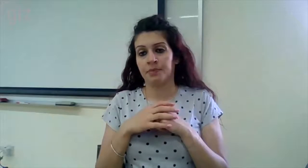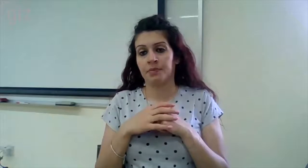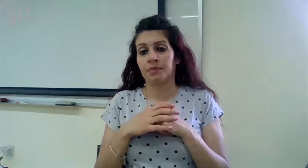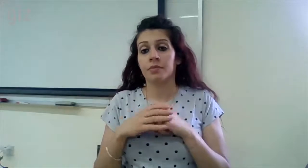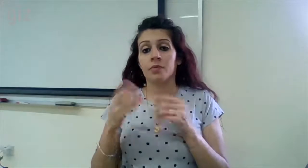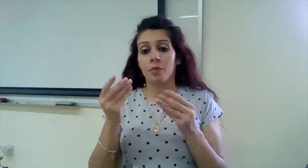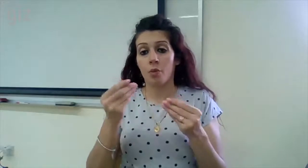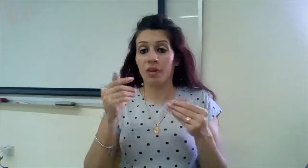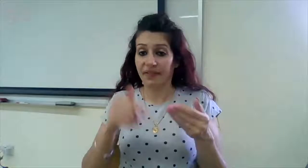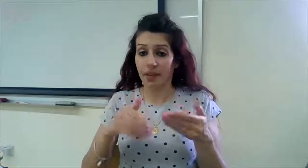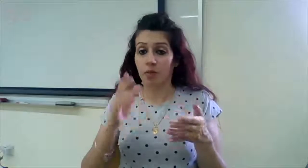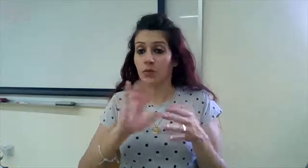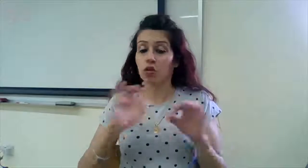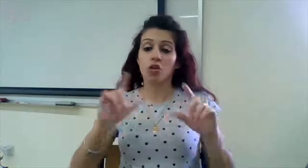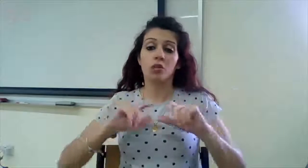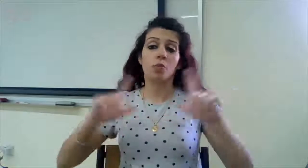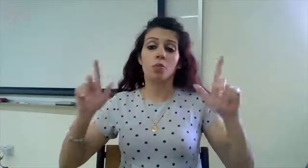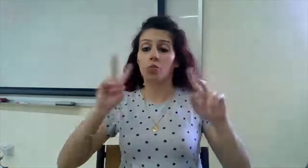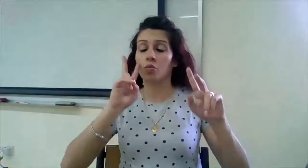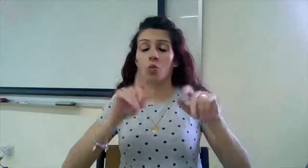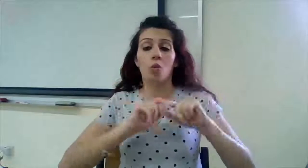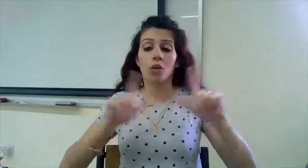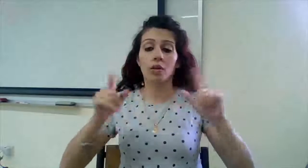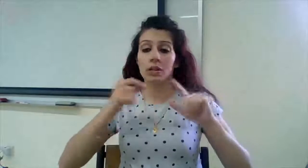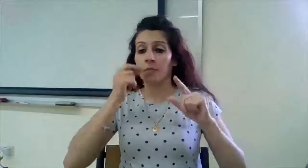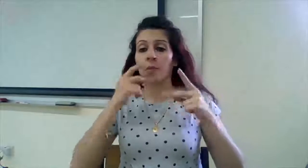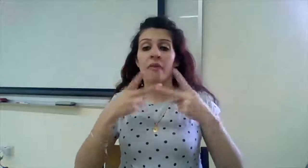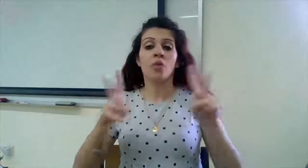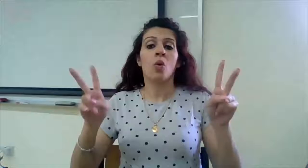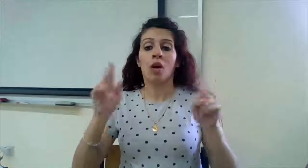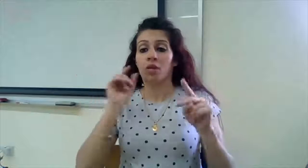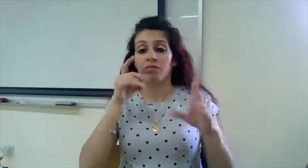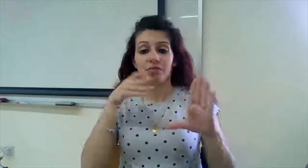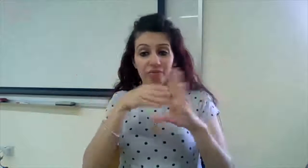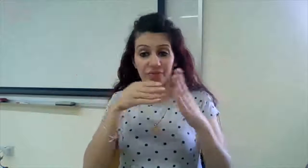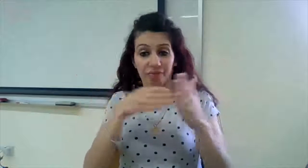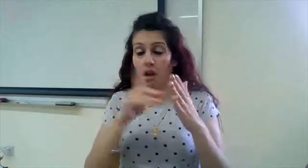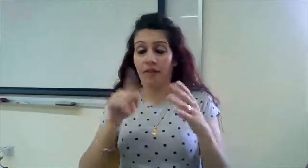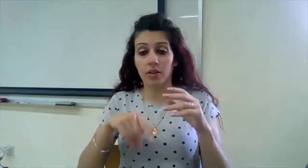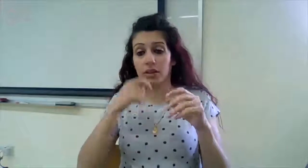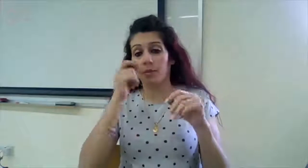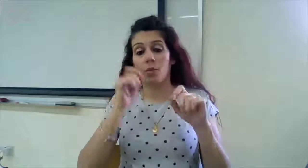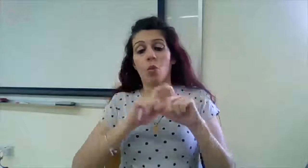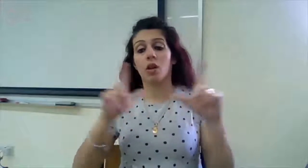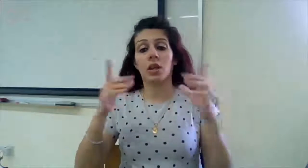really specifically to Jordan very quickly because Lauren has given that